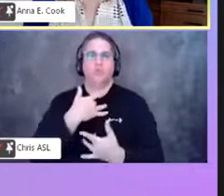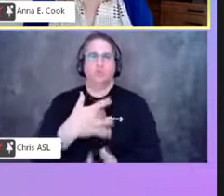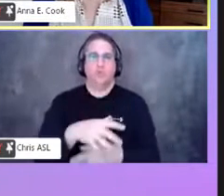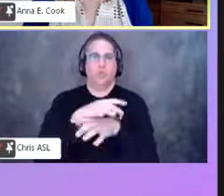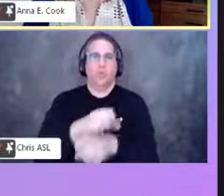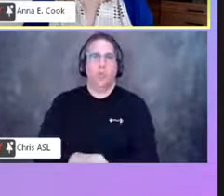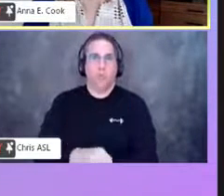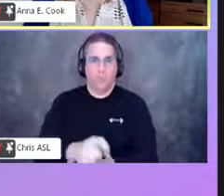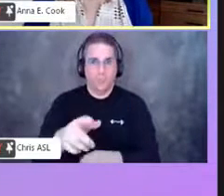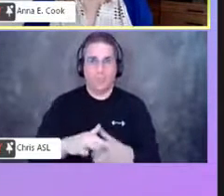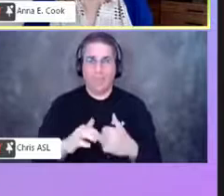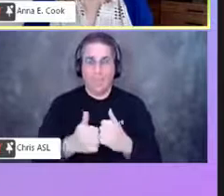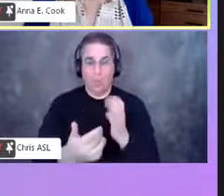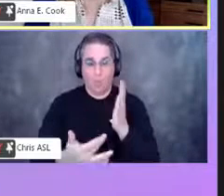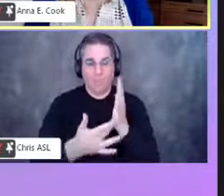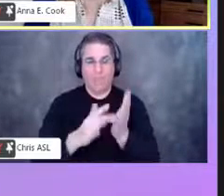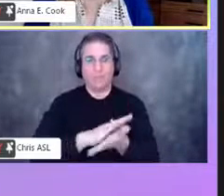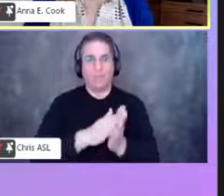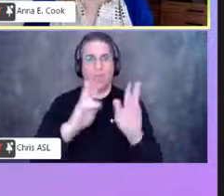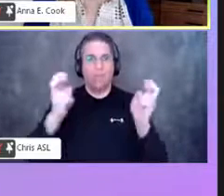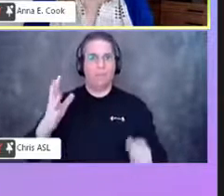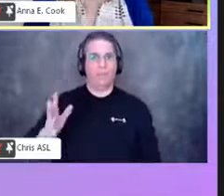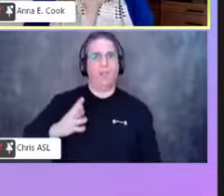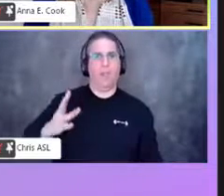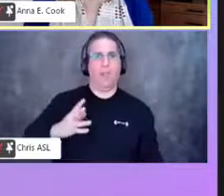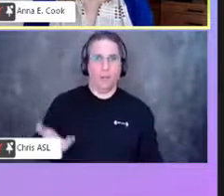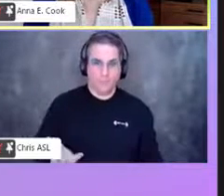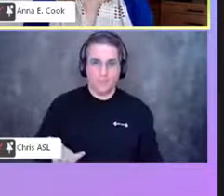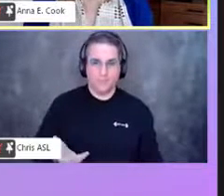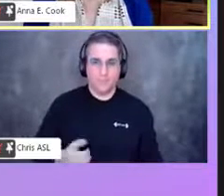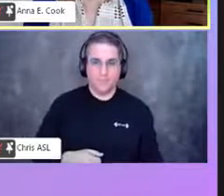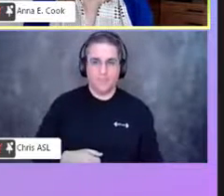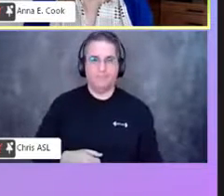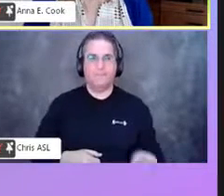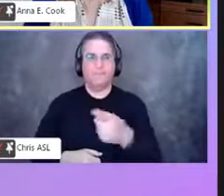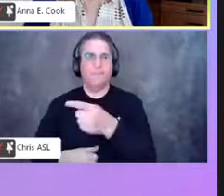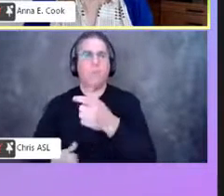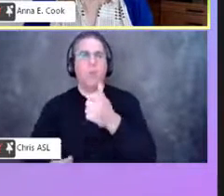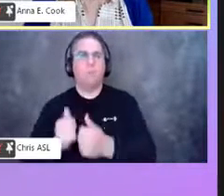the most frustrating thing is going to pop up comes up and sometimes they're